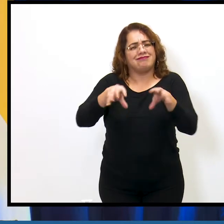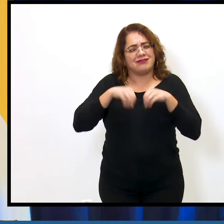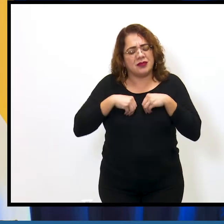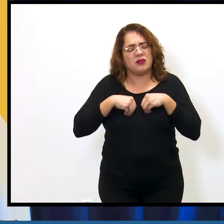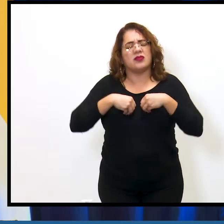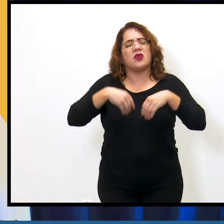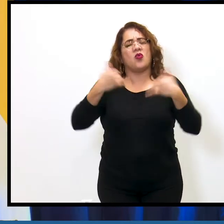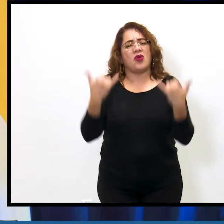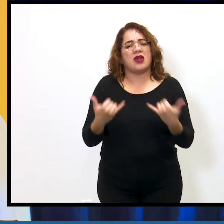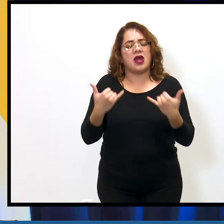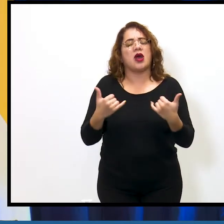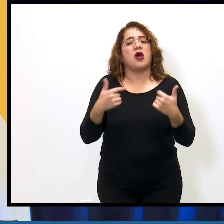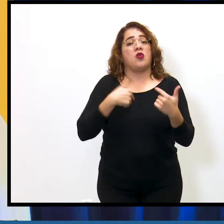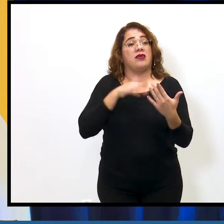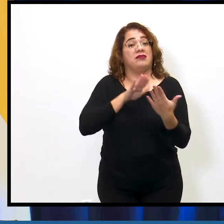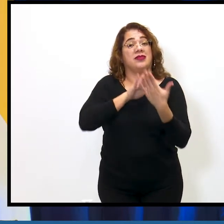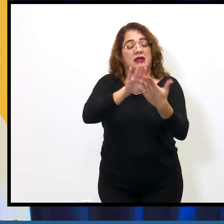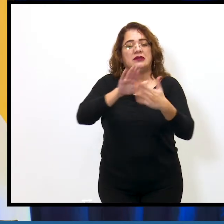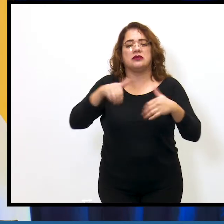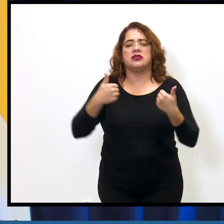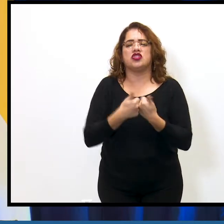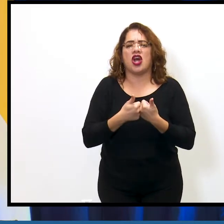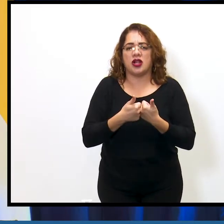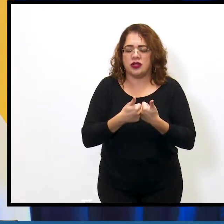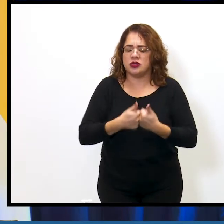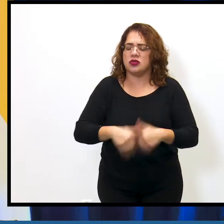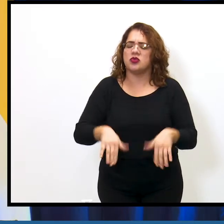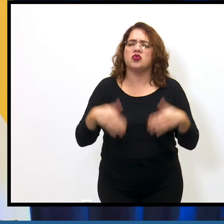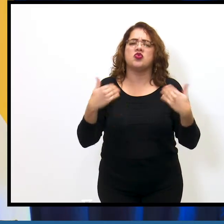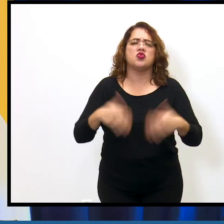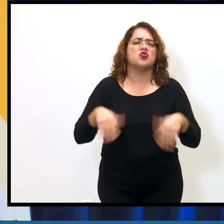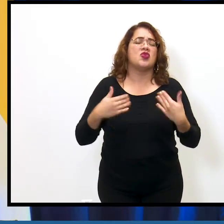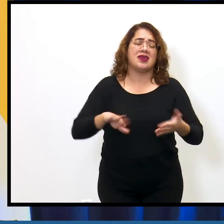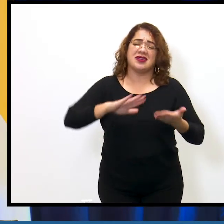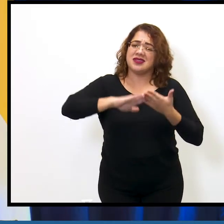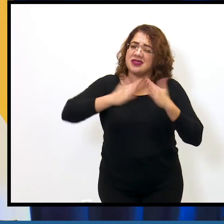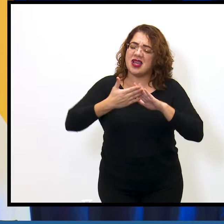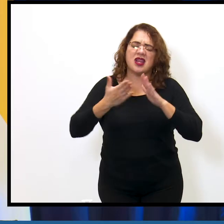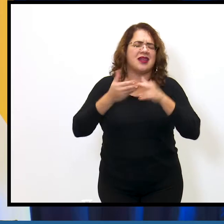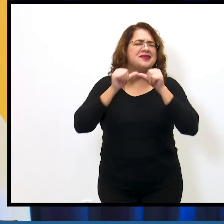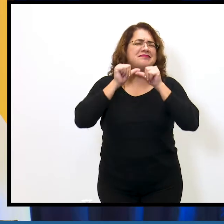that we have ever faced as a community and as a city. That's how serious we find ourselves in.